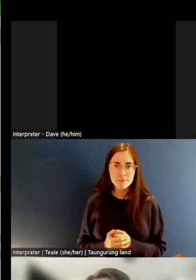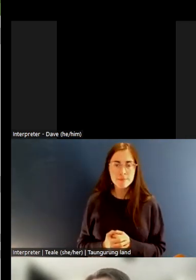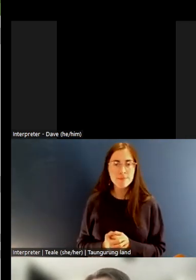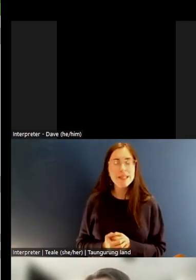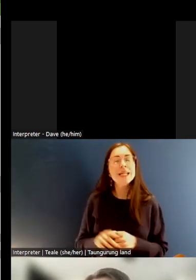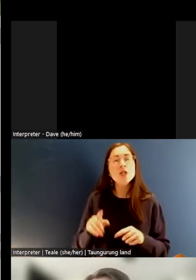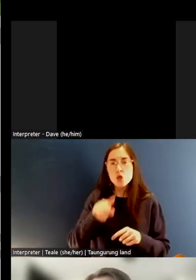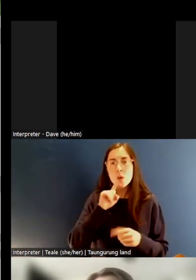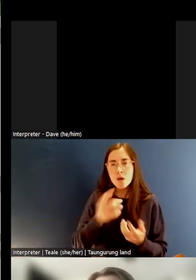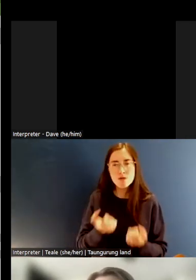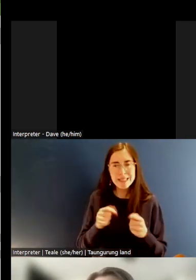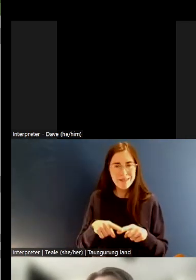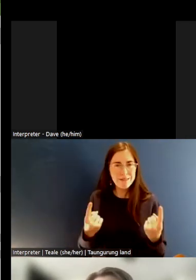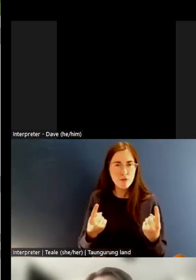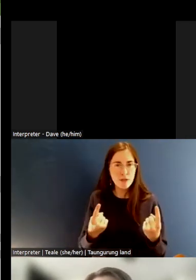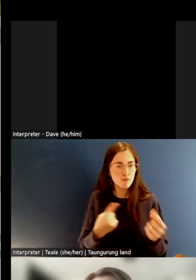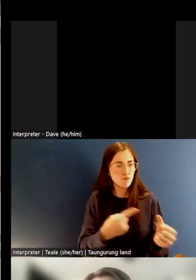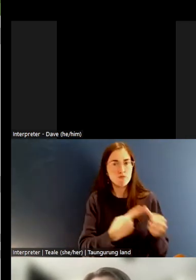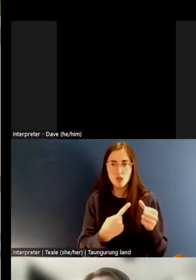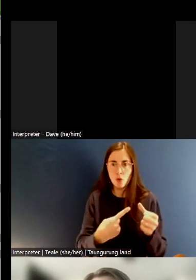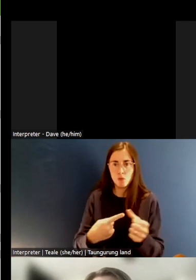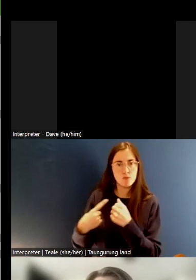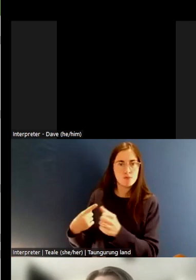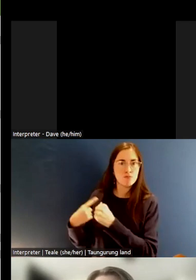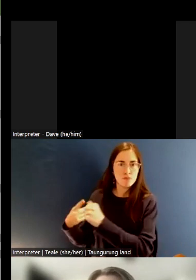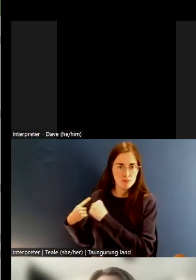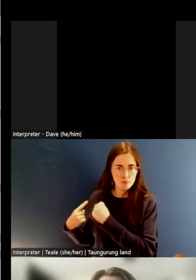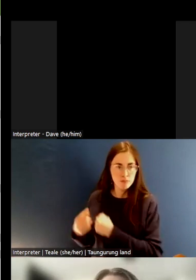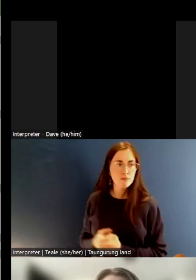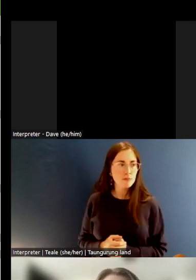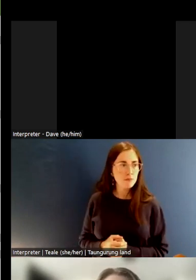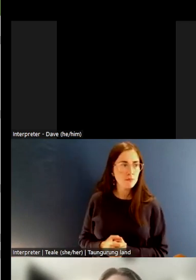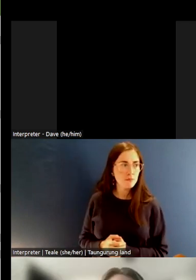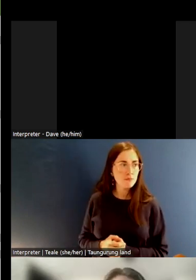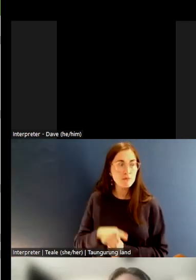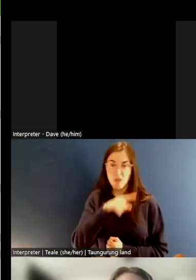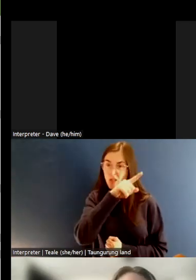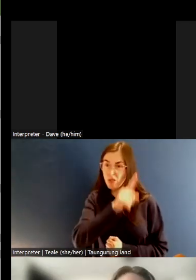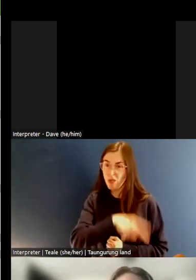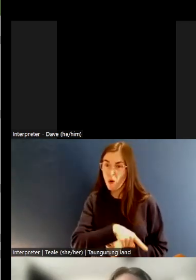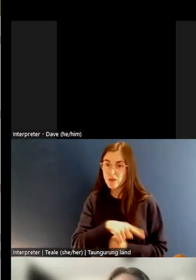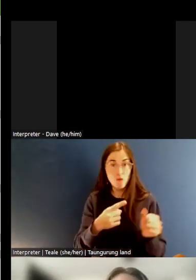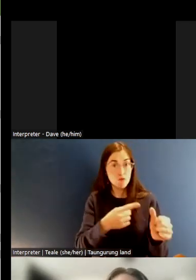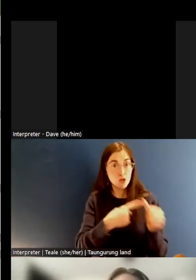that you can get. So these are the type of results that you might get when you have a genetic test.